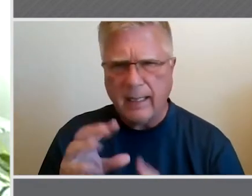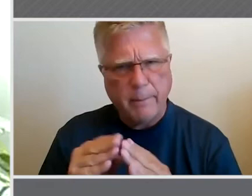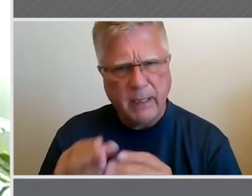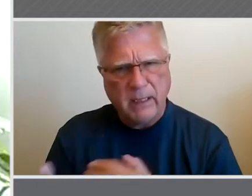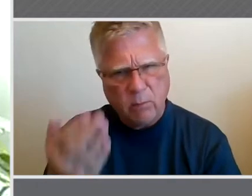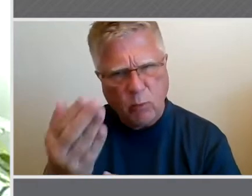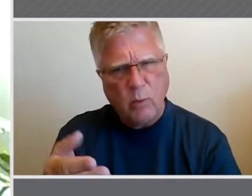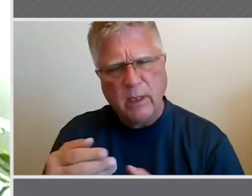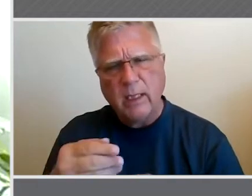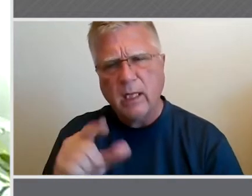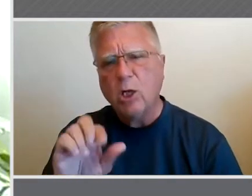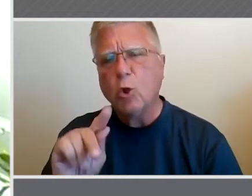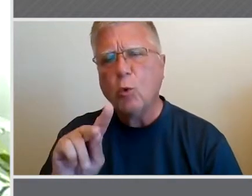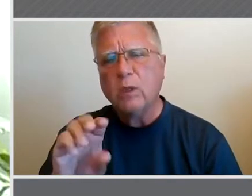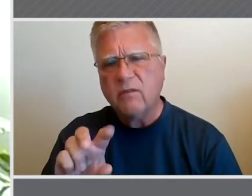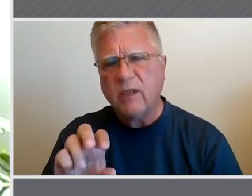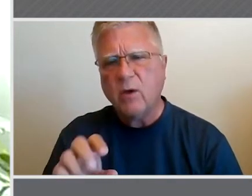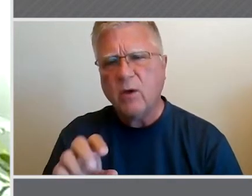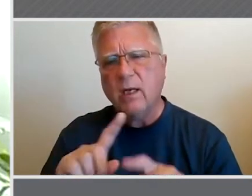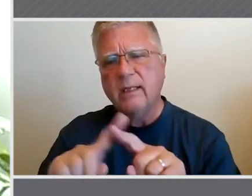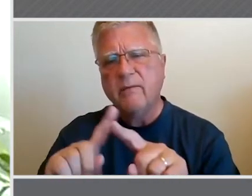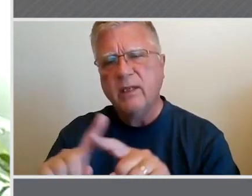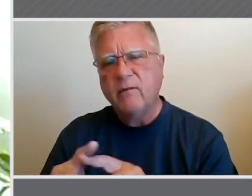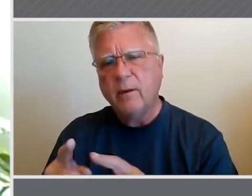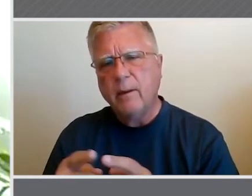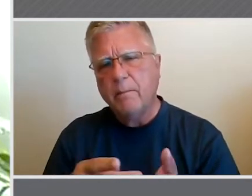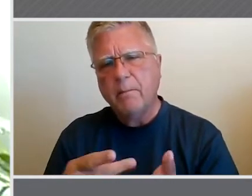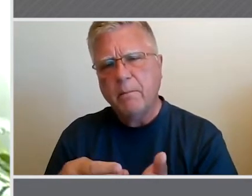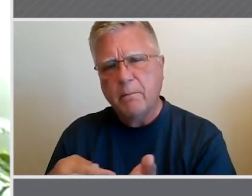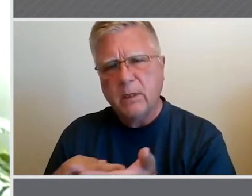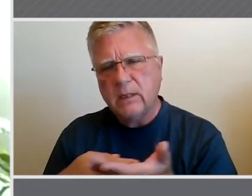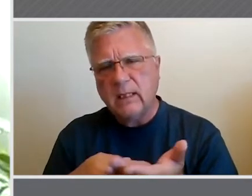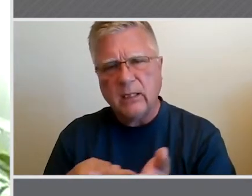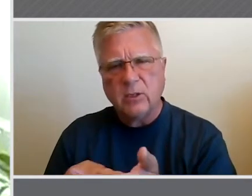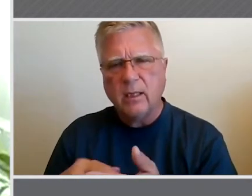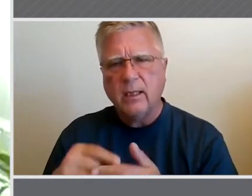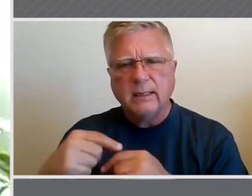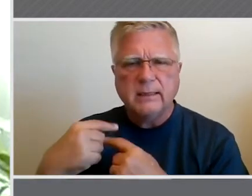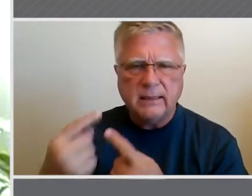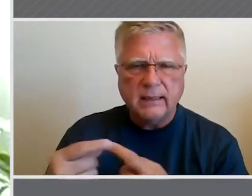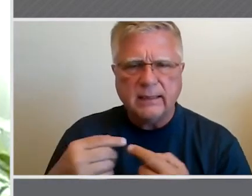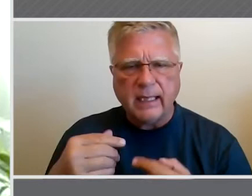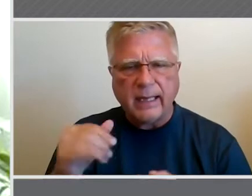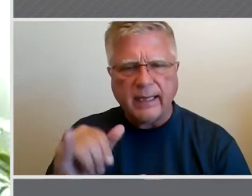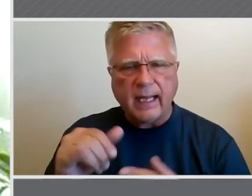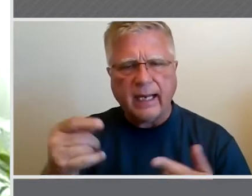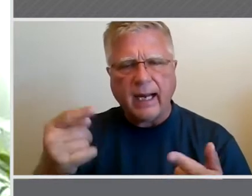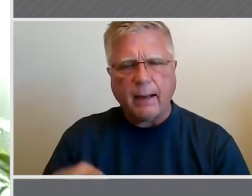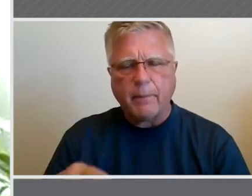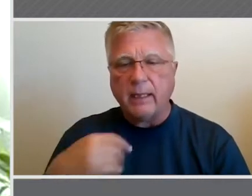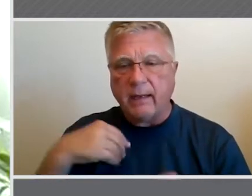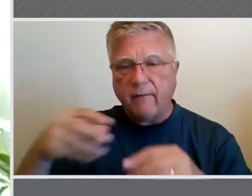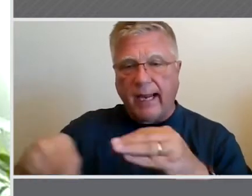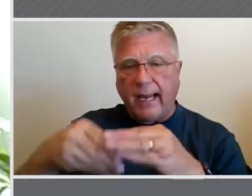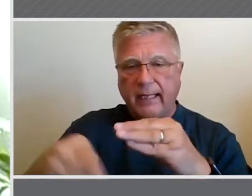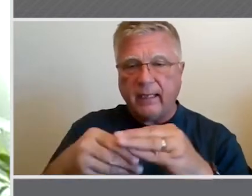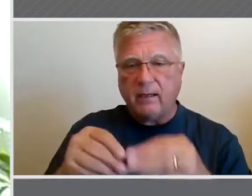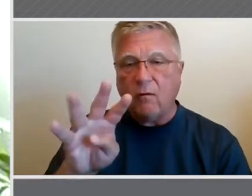how since the inclusion Arizona and how it started I think they've added 40 new units of affordable housing in the new road and before that for the decade, I think